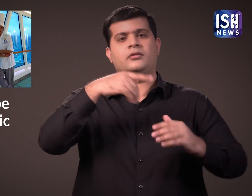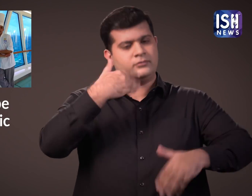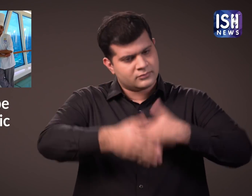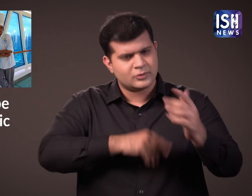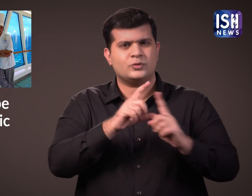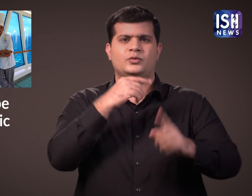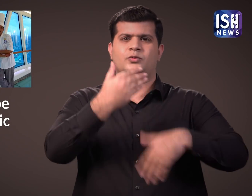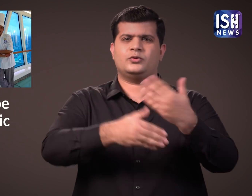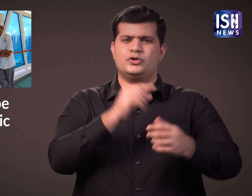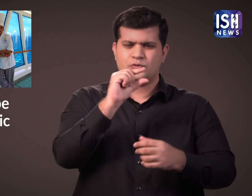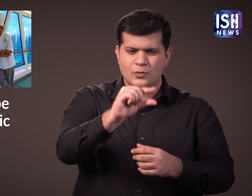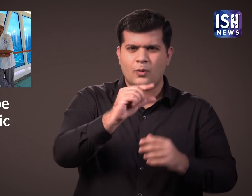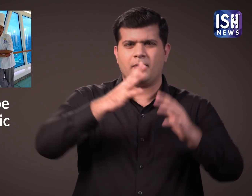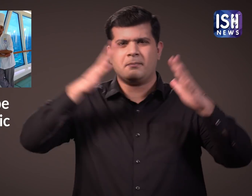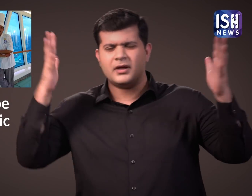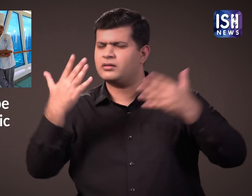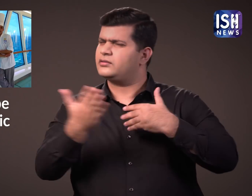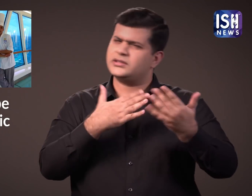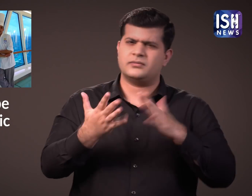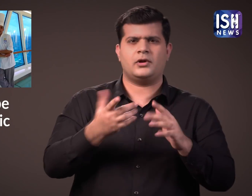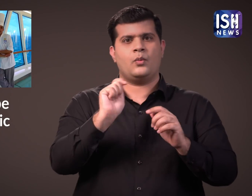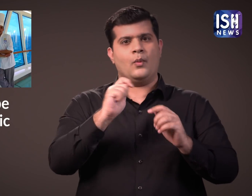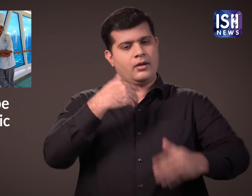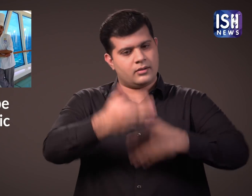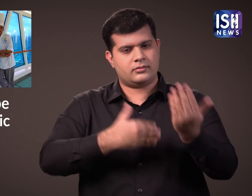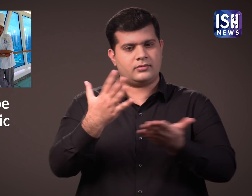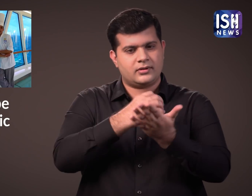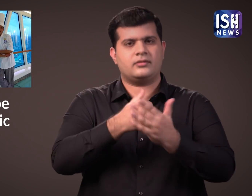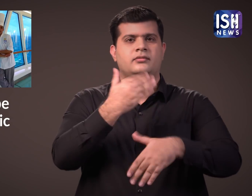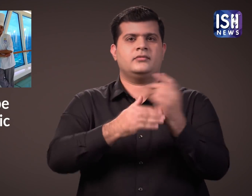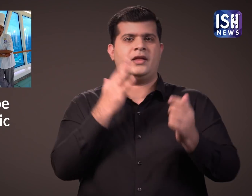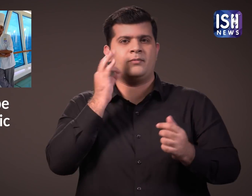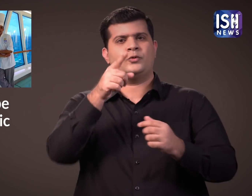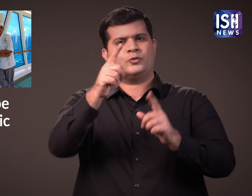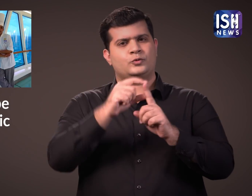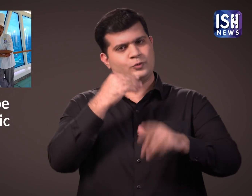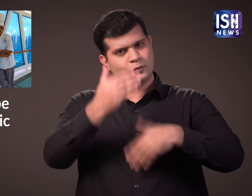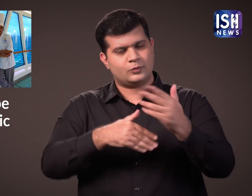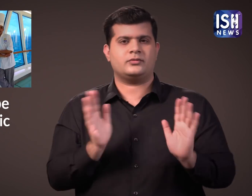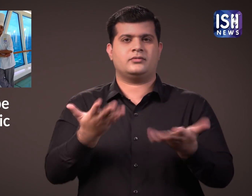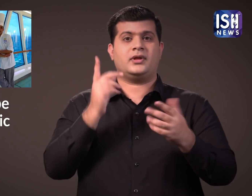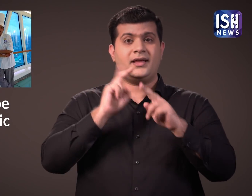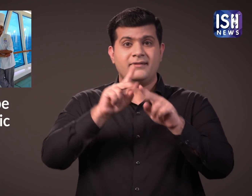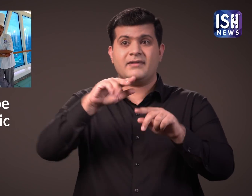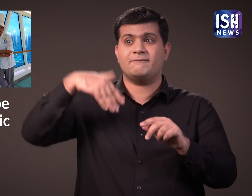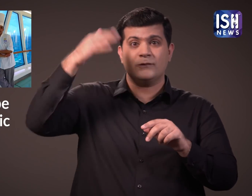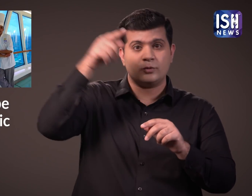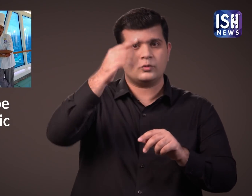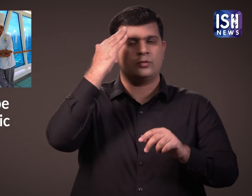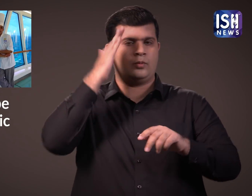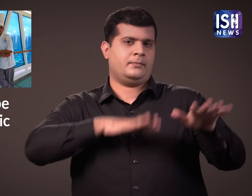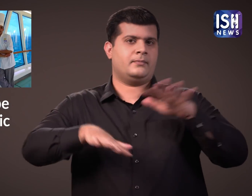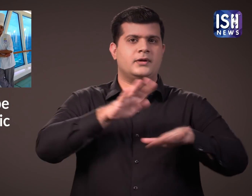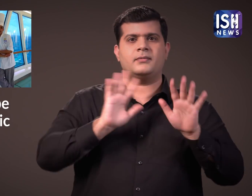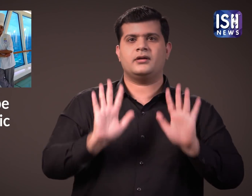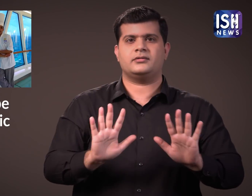The job doesn't matter. Keep working. This will help with your future plans.